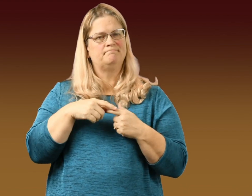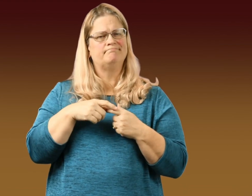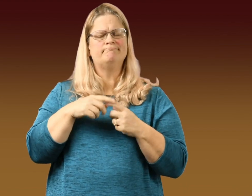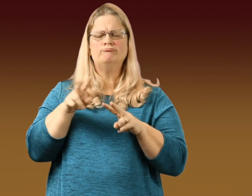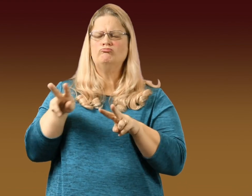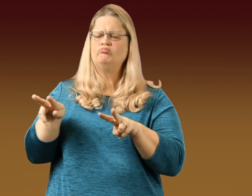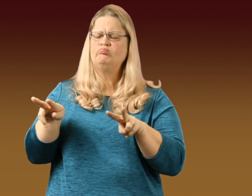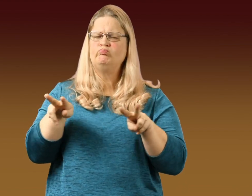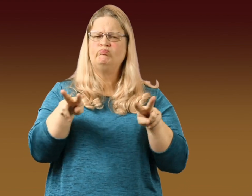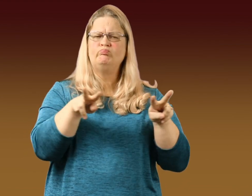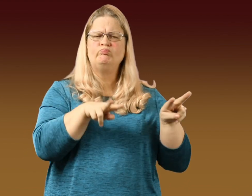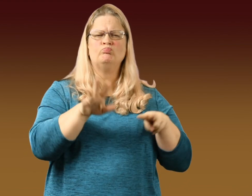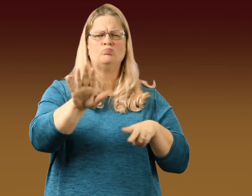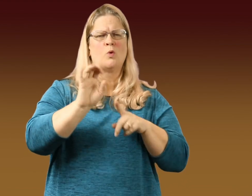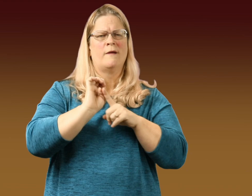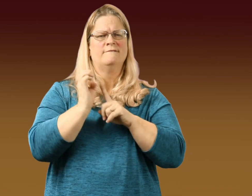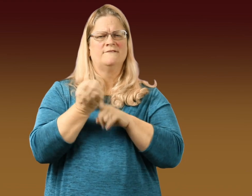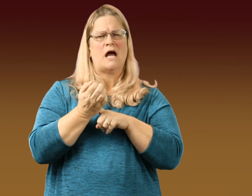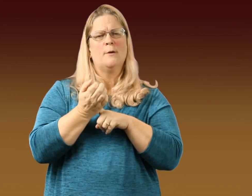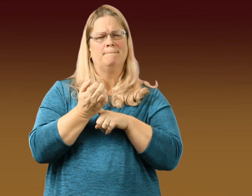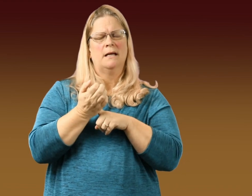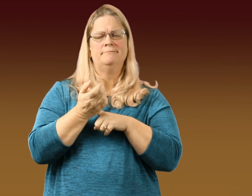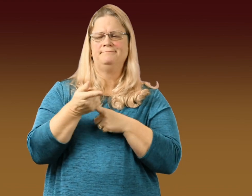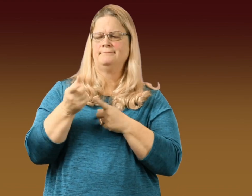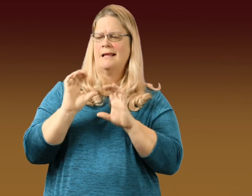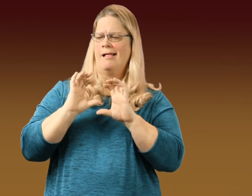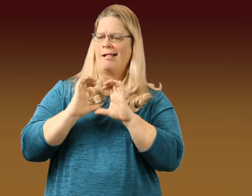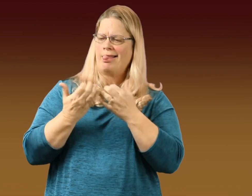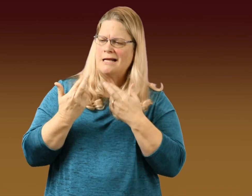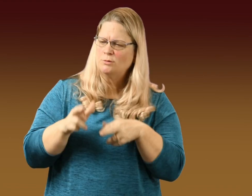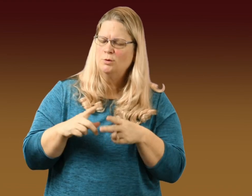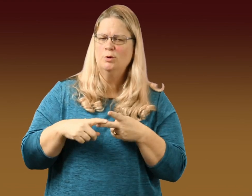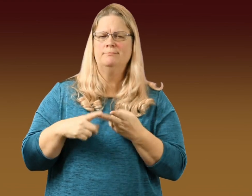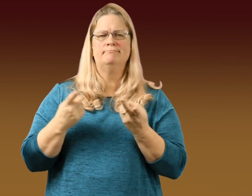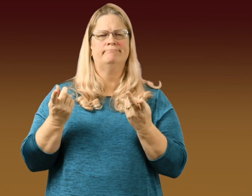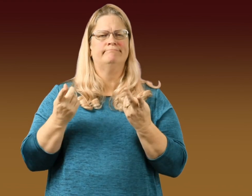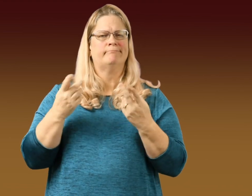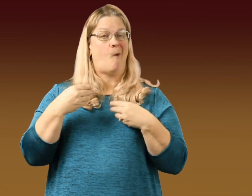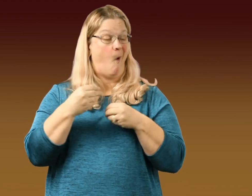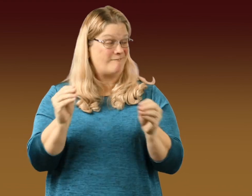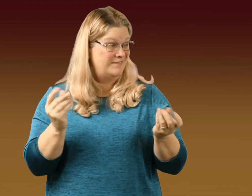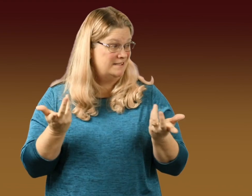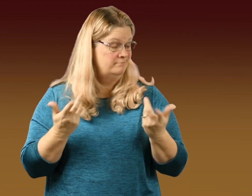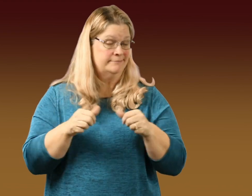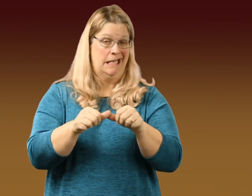Another thing you can do is consider your environment, whether that be a classroom,